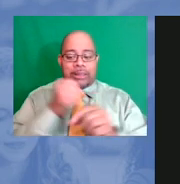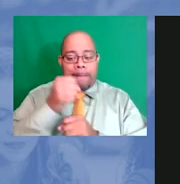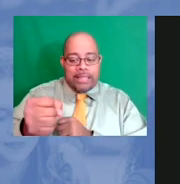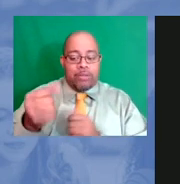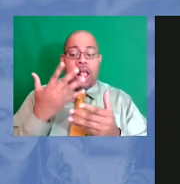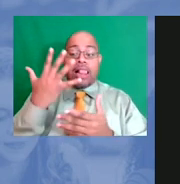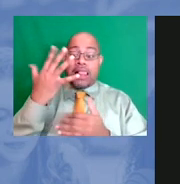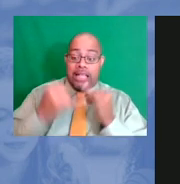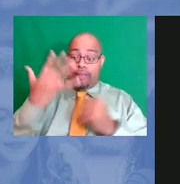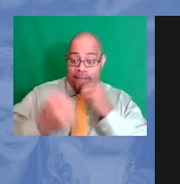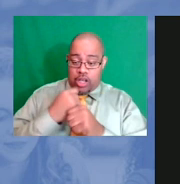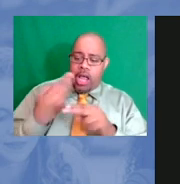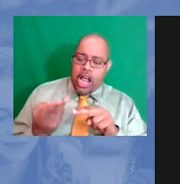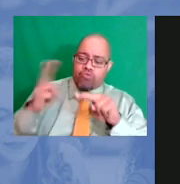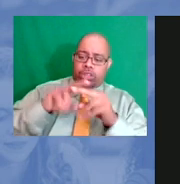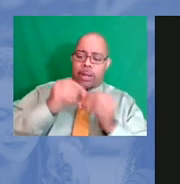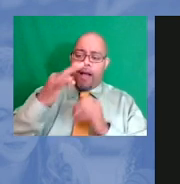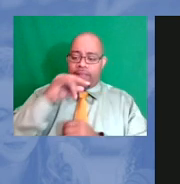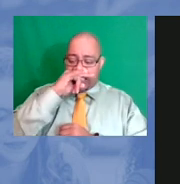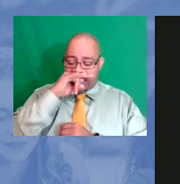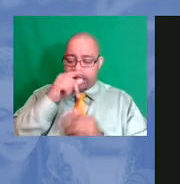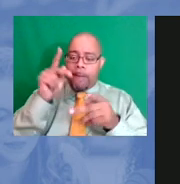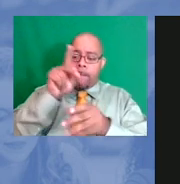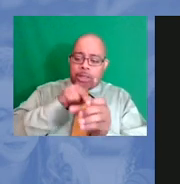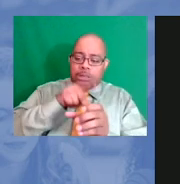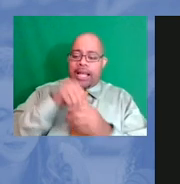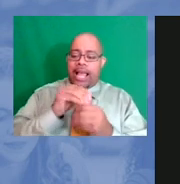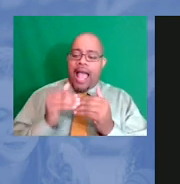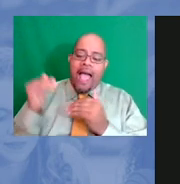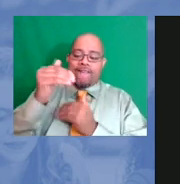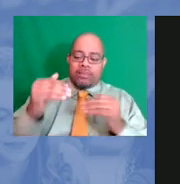THE NUMBER OF KIDS PARTICIPATING IN ADVANCED PLACEMENT COURSES, CHILDREN ON FREE AND REDUCED